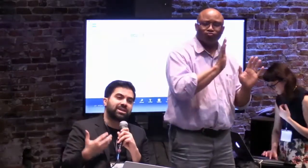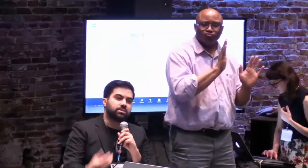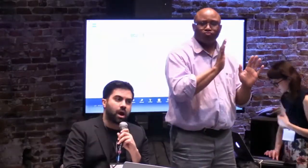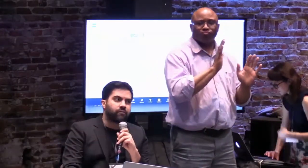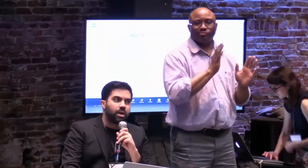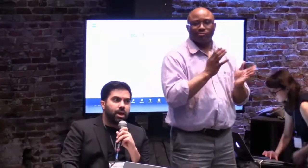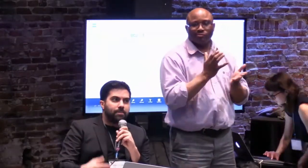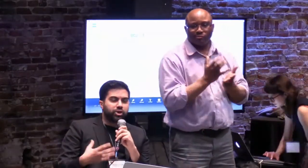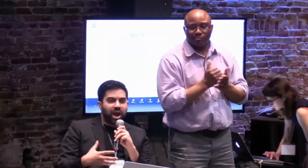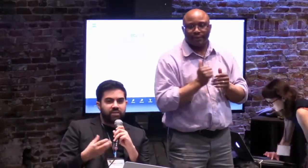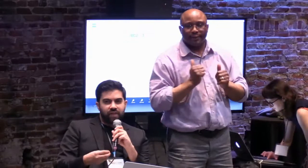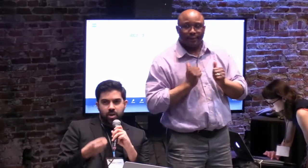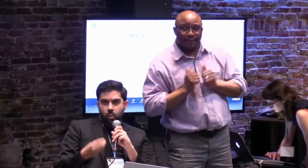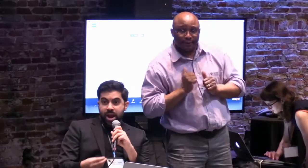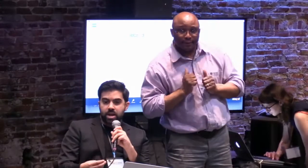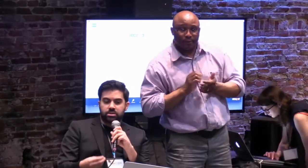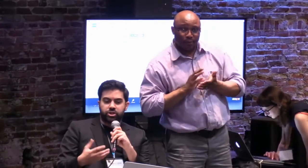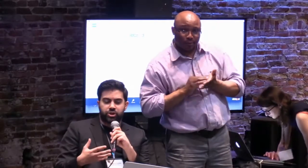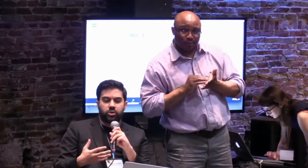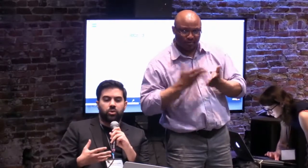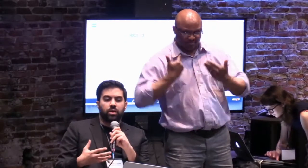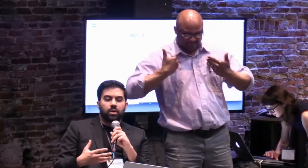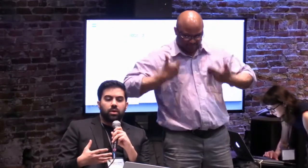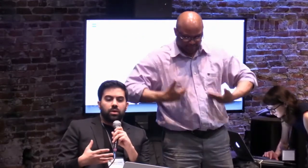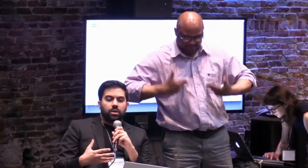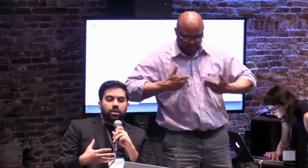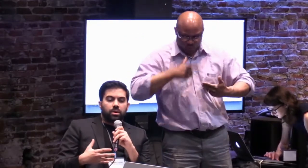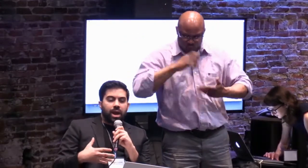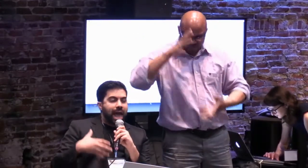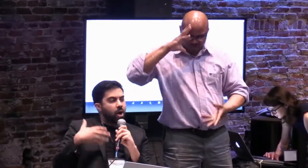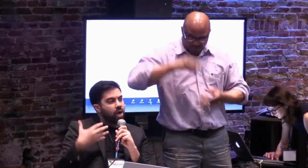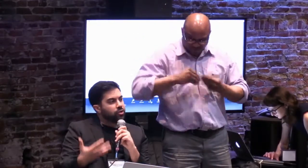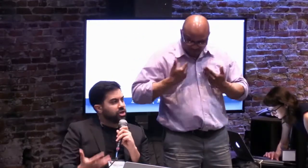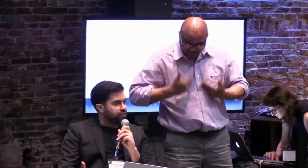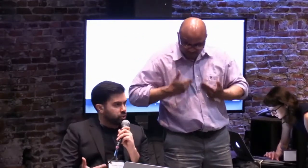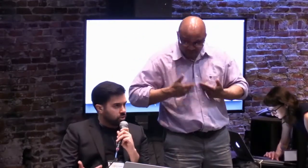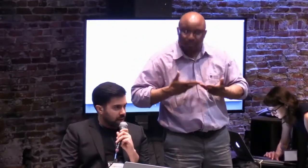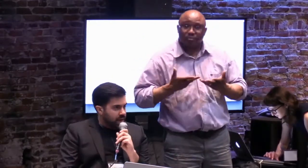but trying to find ways to allow other individuals like me